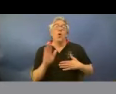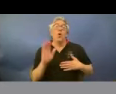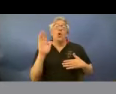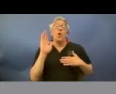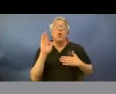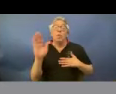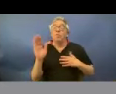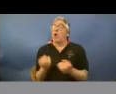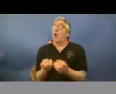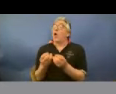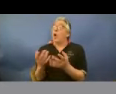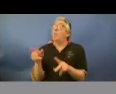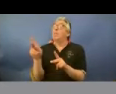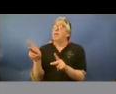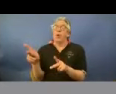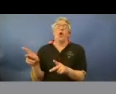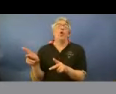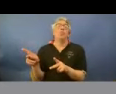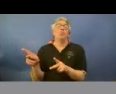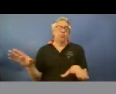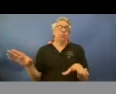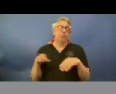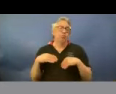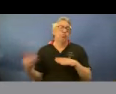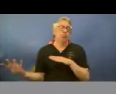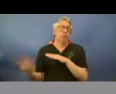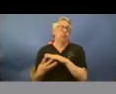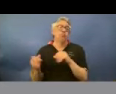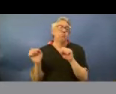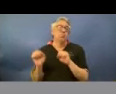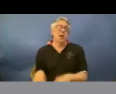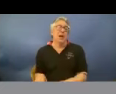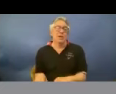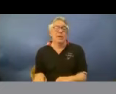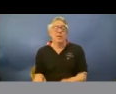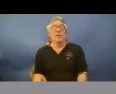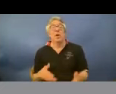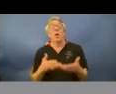and the provision of their basic rights in their country of origin, or the transition